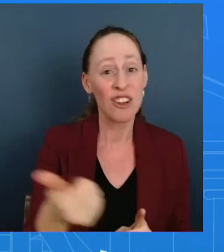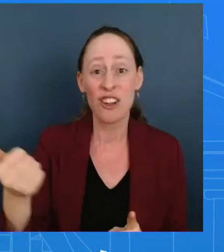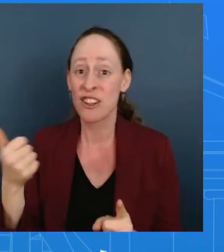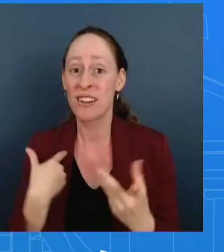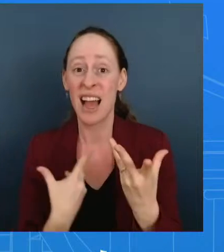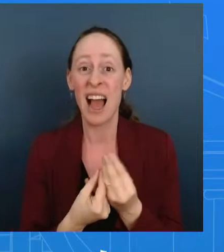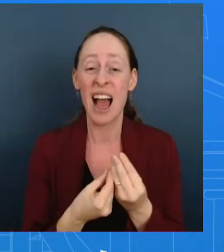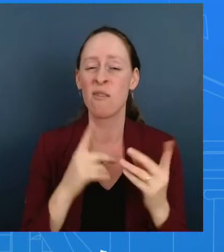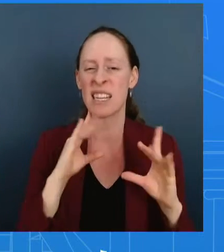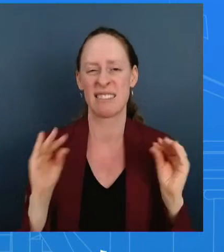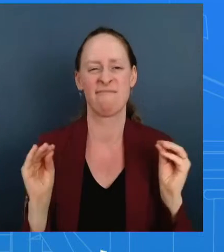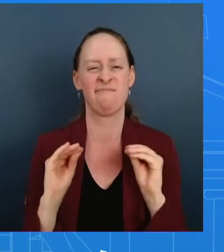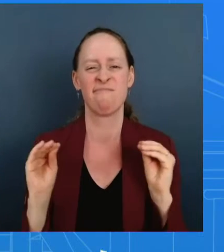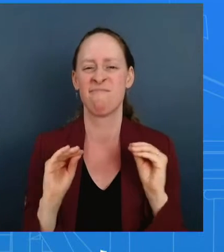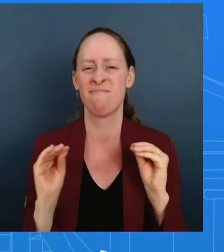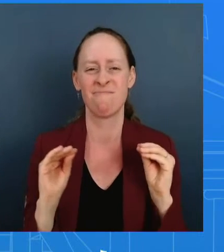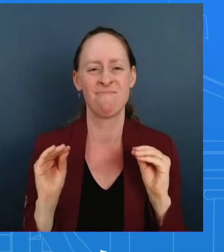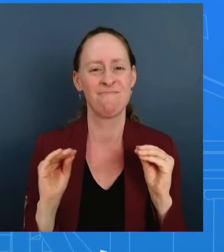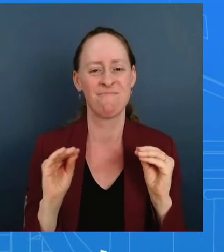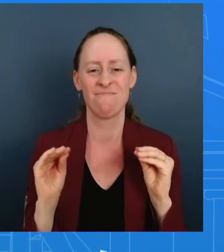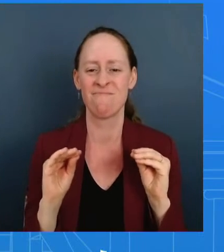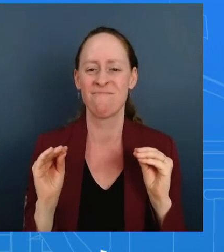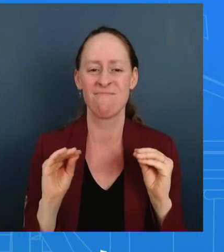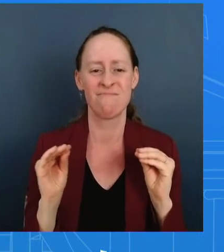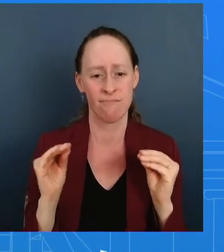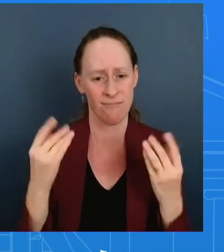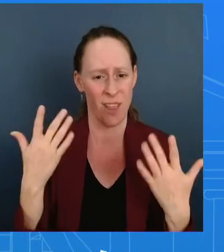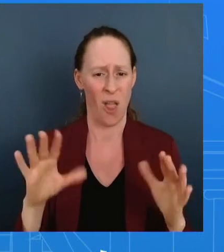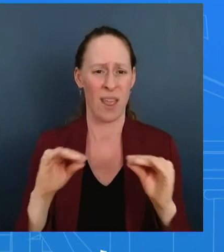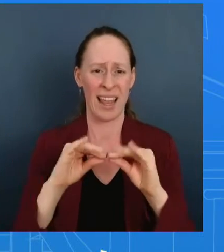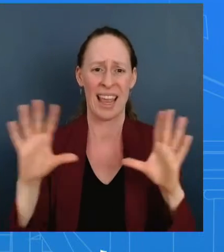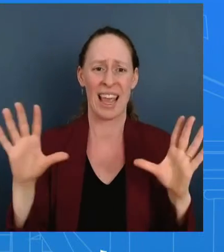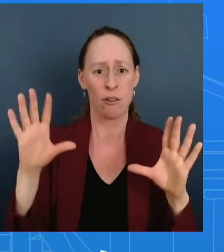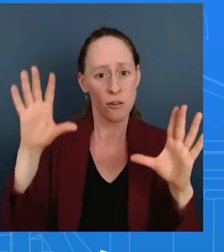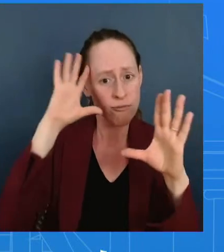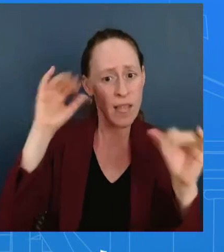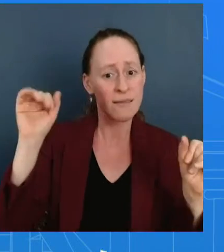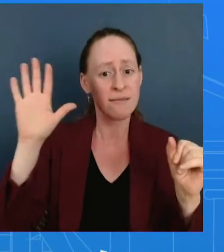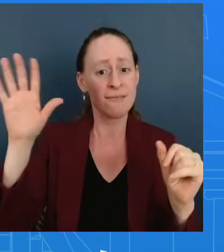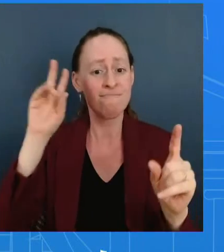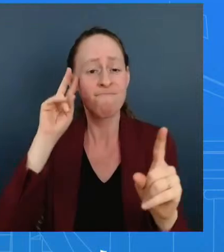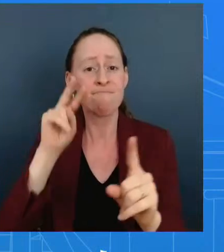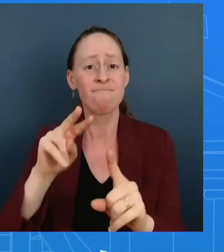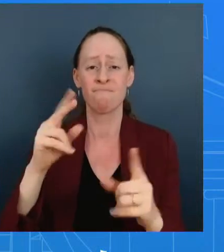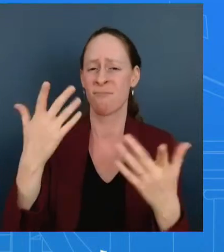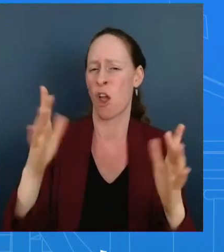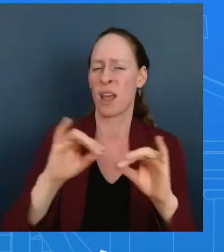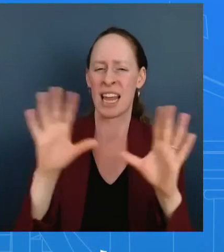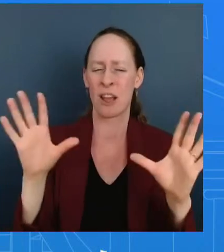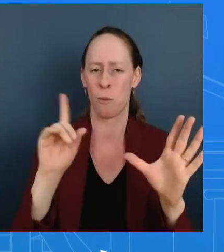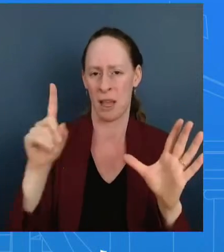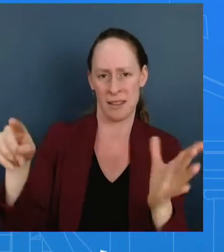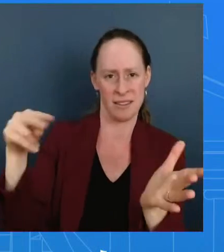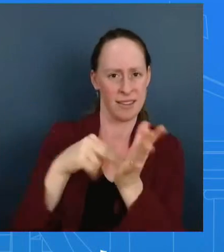on where the president stand. And I'll just leave it there. Go ahead. The Press: Karine -- Ms. Jean-Pierre: Yeah. The Press: You've noted that there are thousands within the Walter Reed system who may be treated